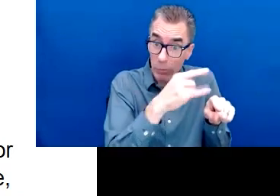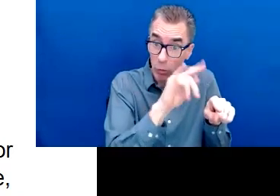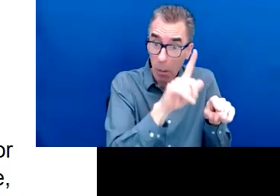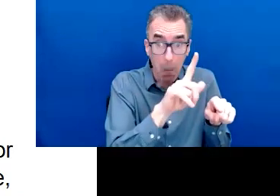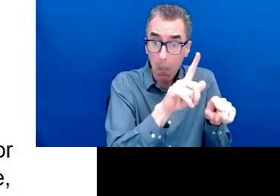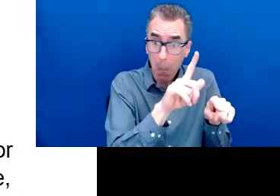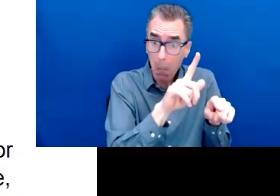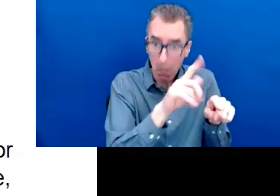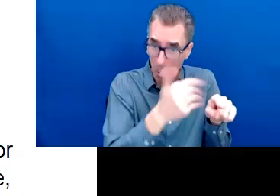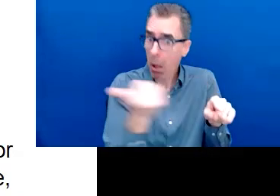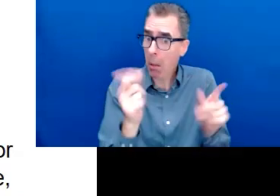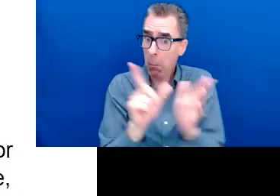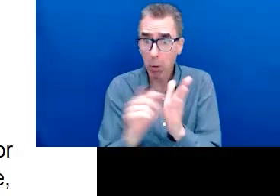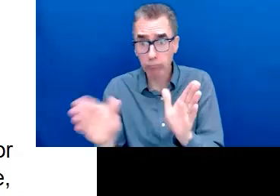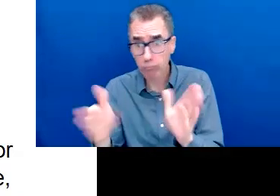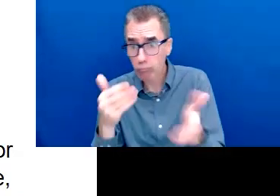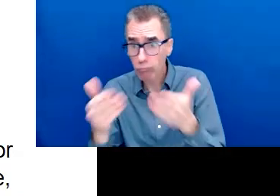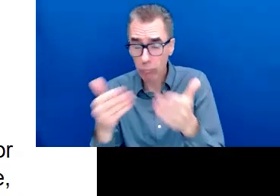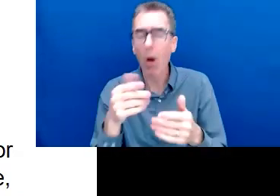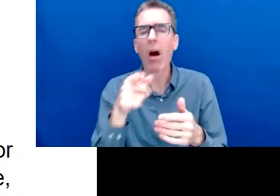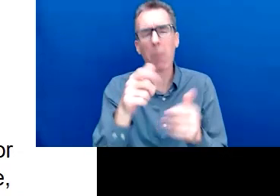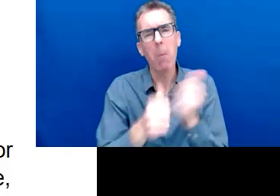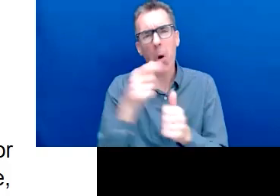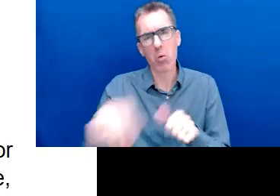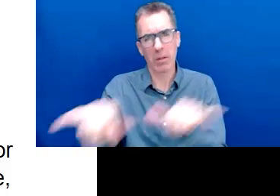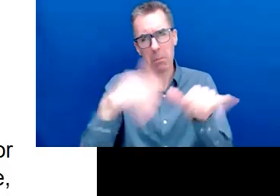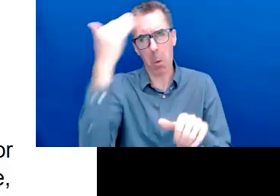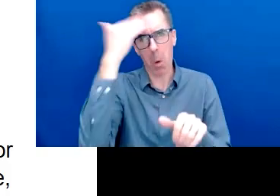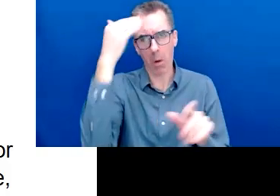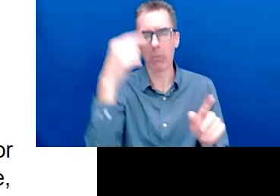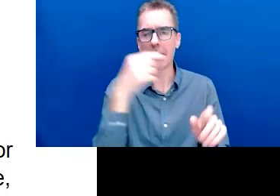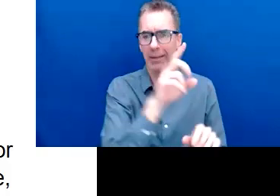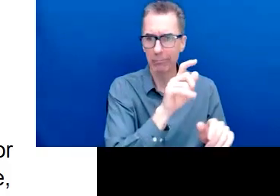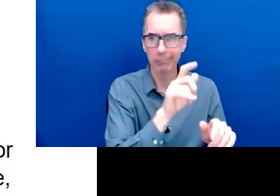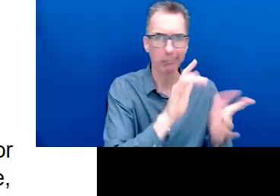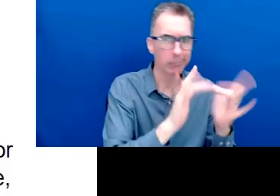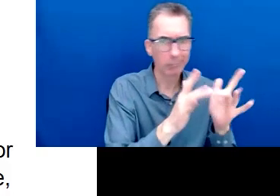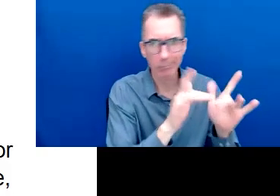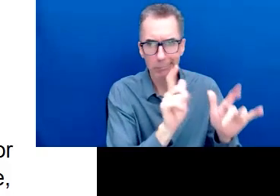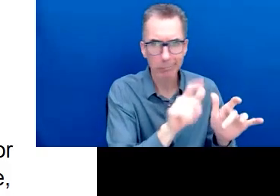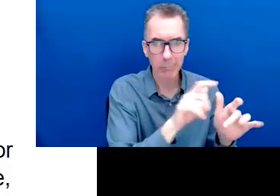You're going to find them digitally, certainly, but you can deliver them to your students in a printed form.